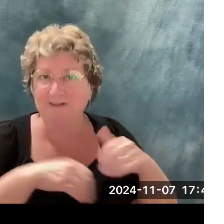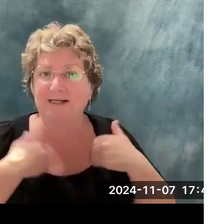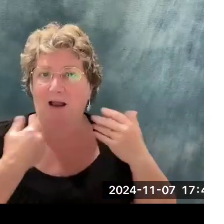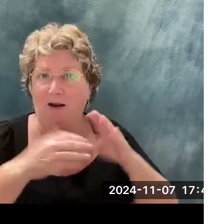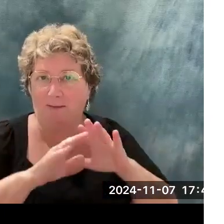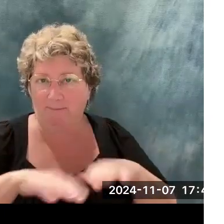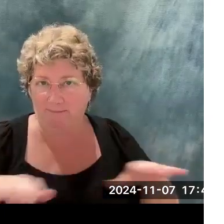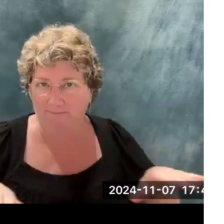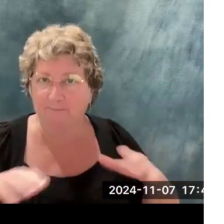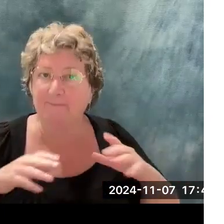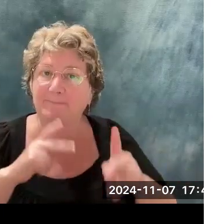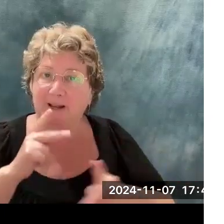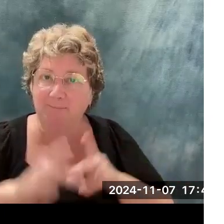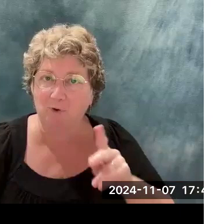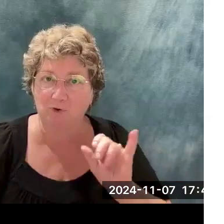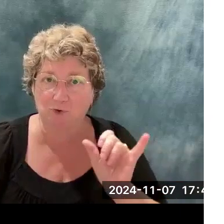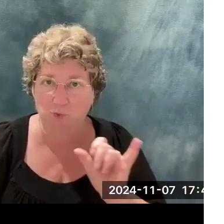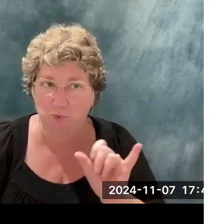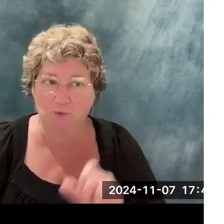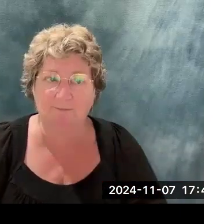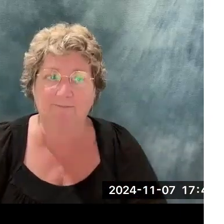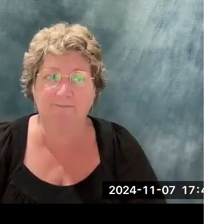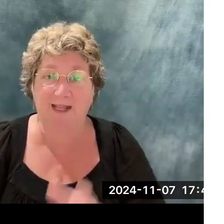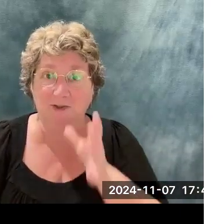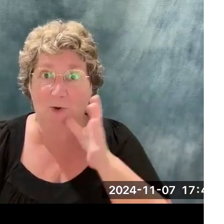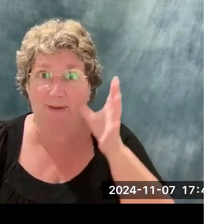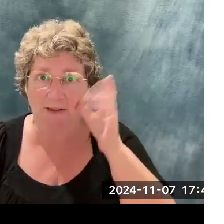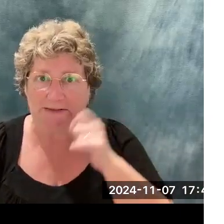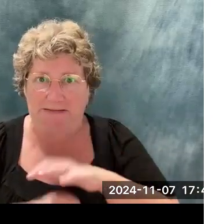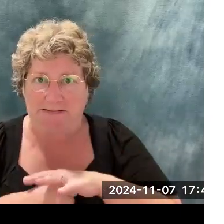And I encourage folks to utilize that as a resource as well.